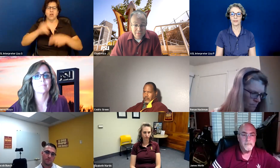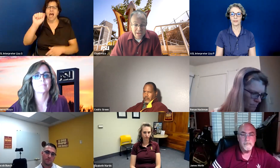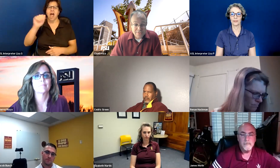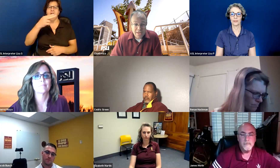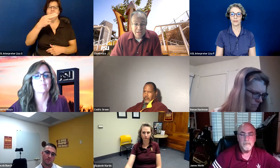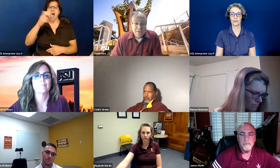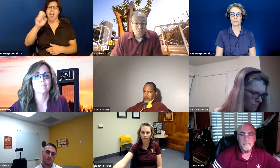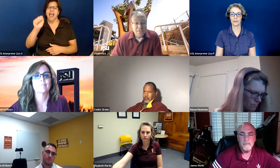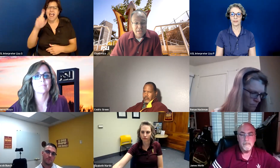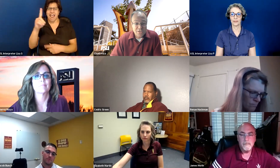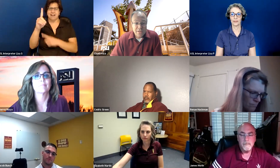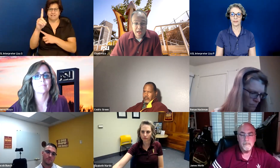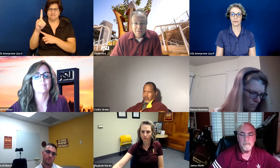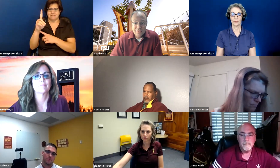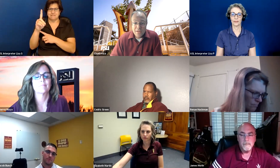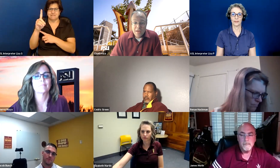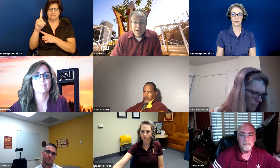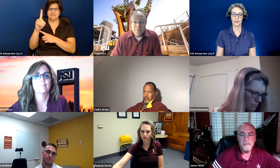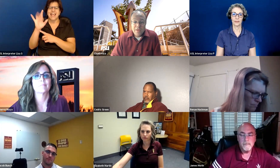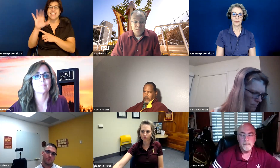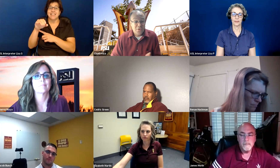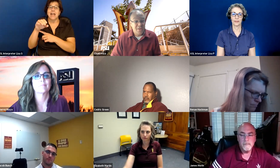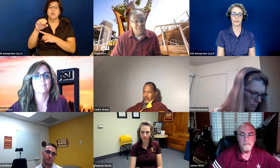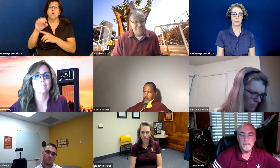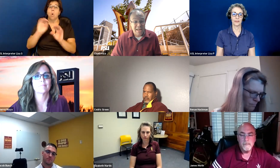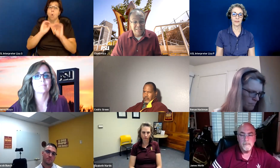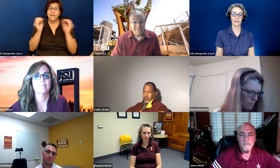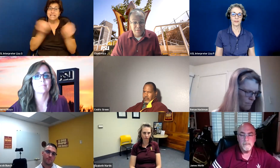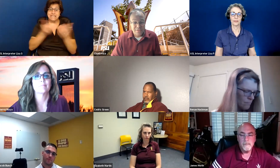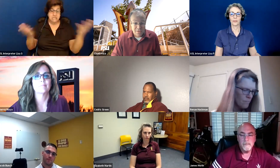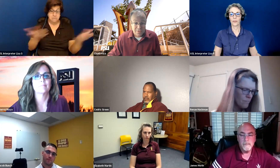That is an organization that has been around since 1977